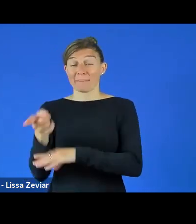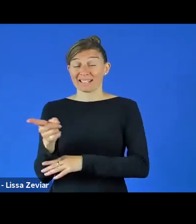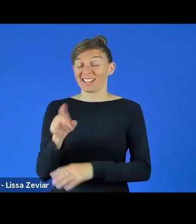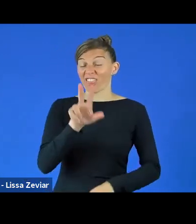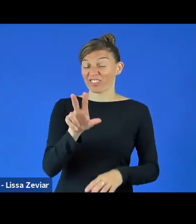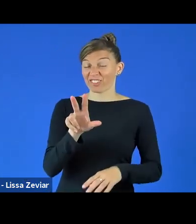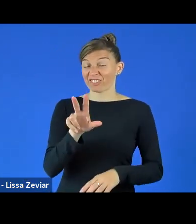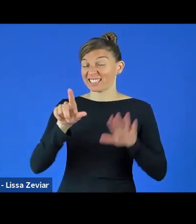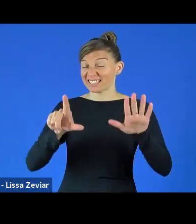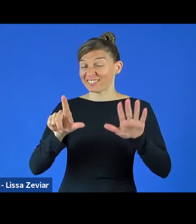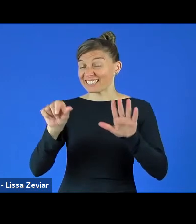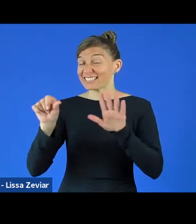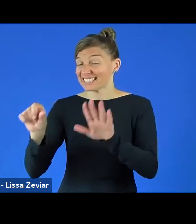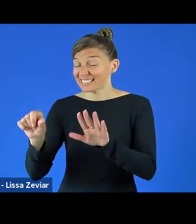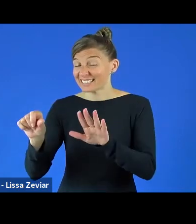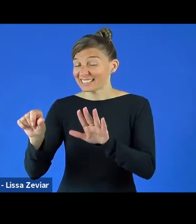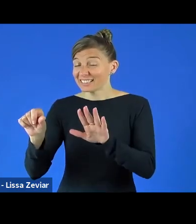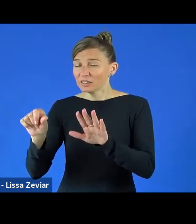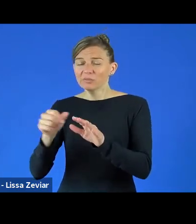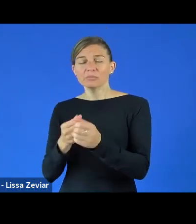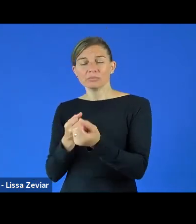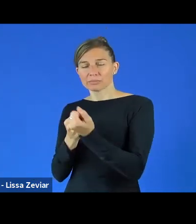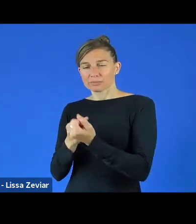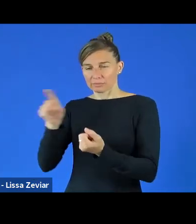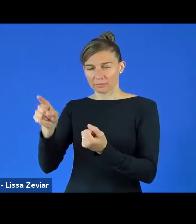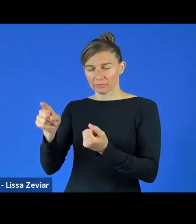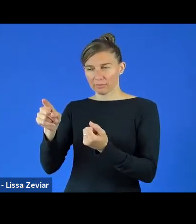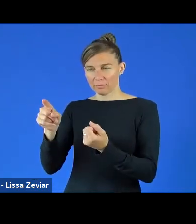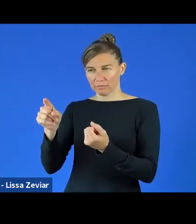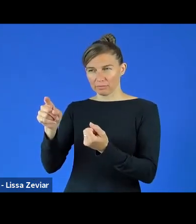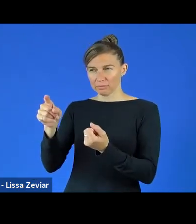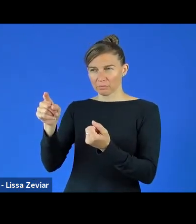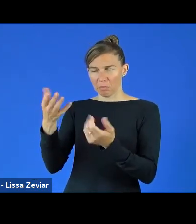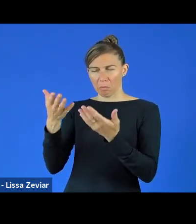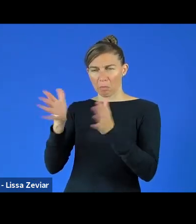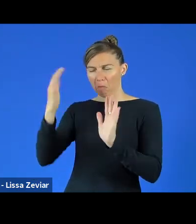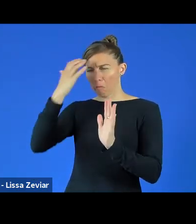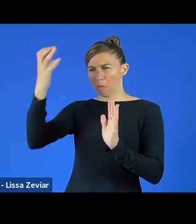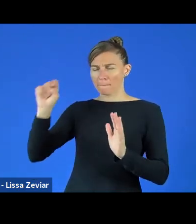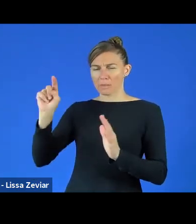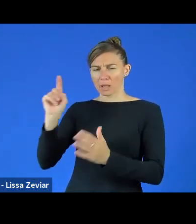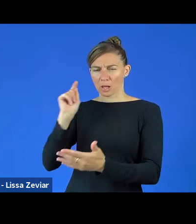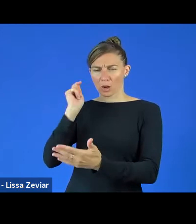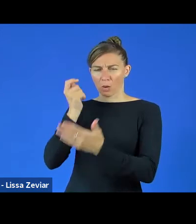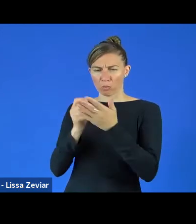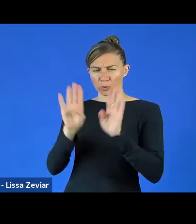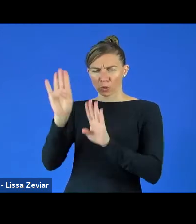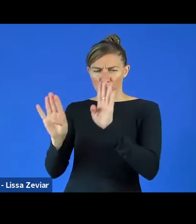in support of public procurement, and then a revision was requested, for the Web Accessibility Directive as we said.